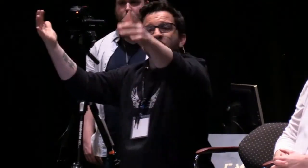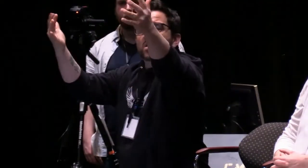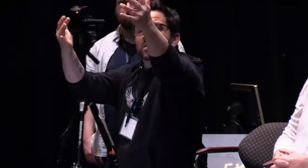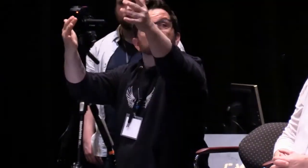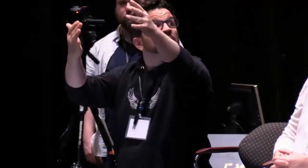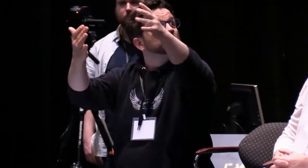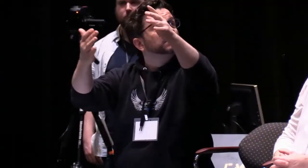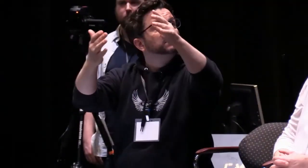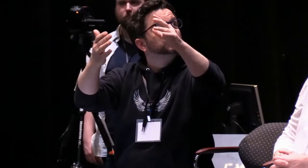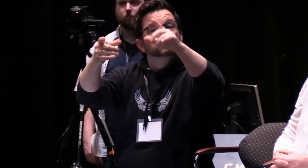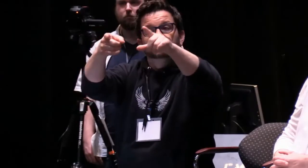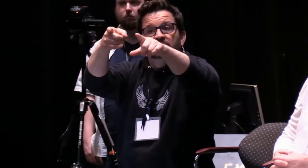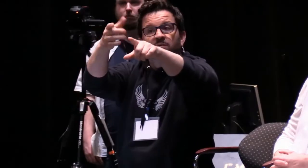Last comment or question.